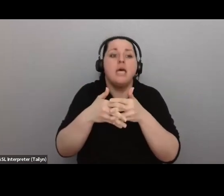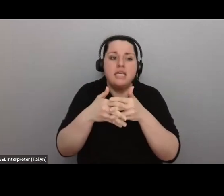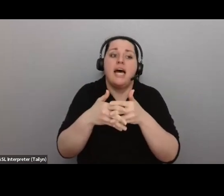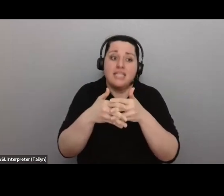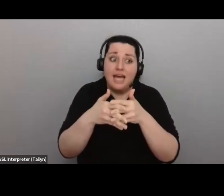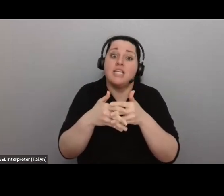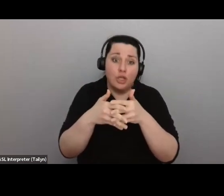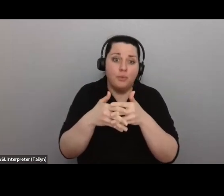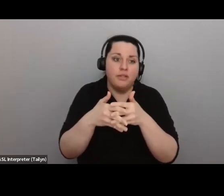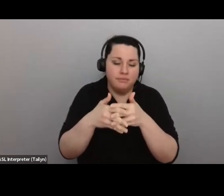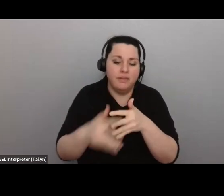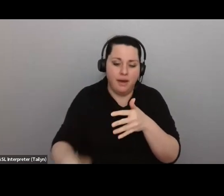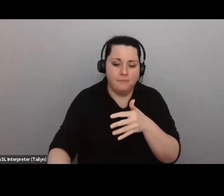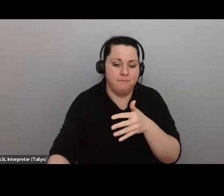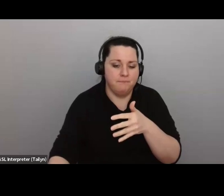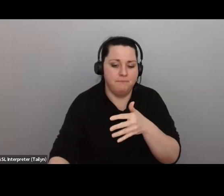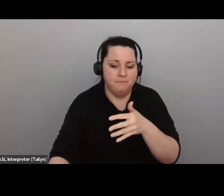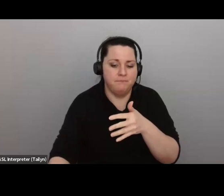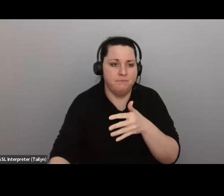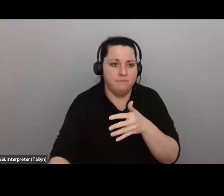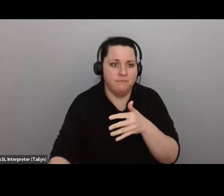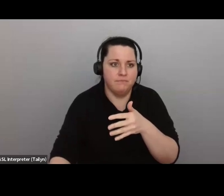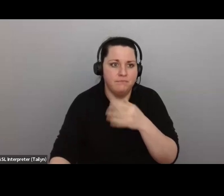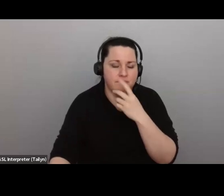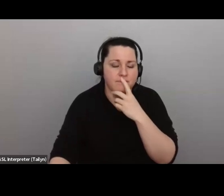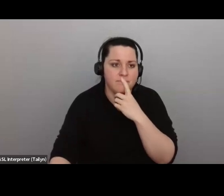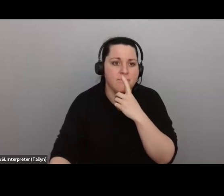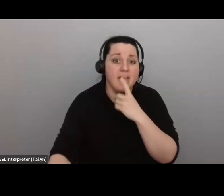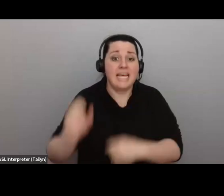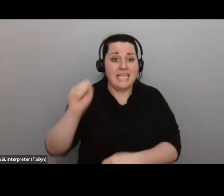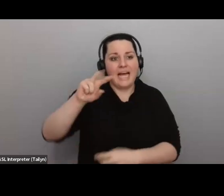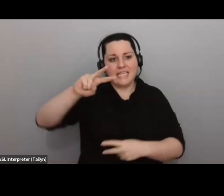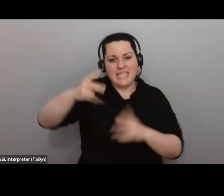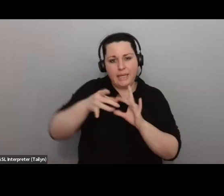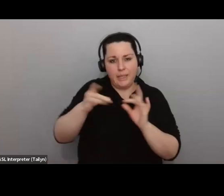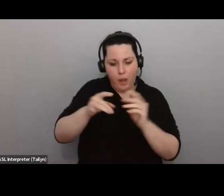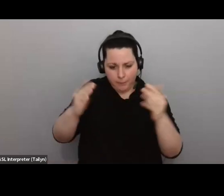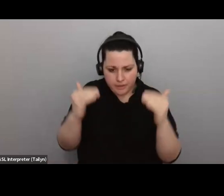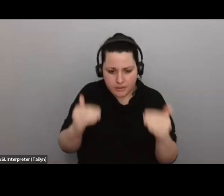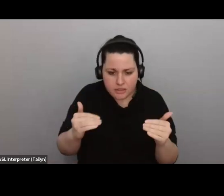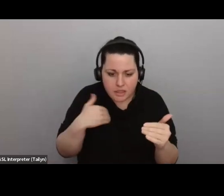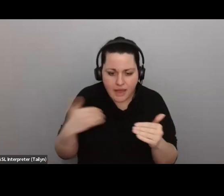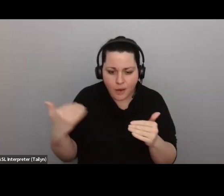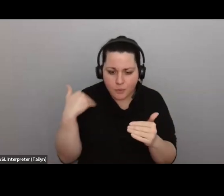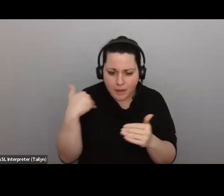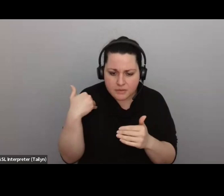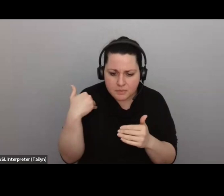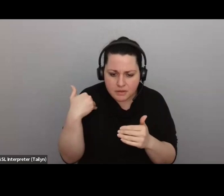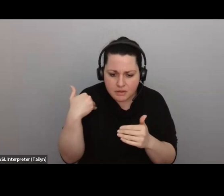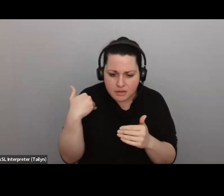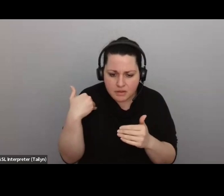ASL Interpreter (Tailyn): yes, that is a good one. Yeah. (Ayelen) And then the second comment, that reminds me of the move to teach English